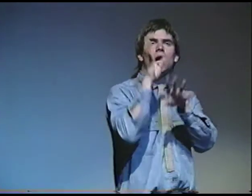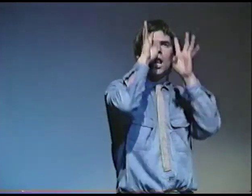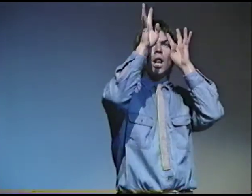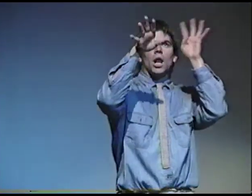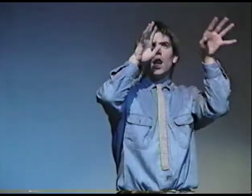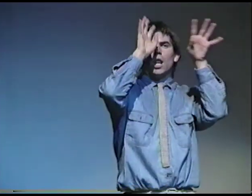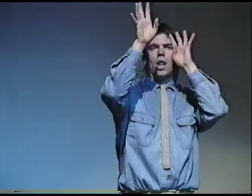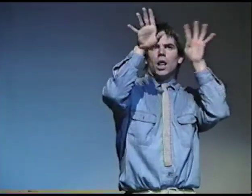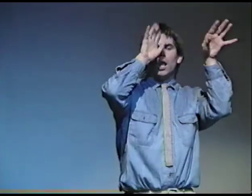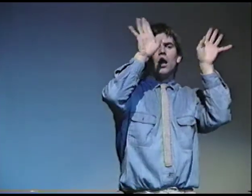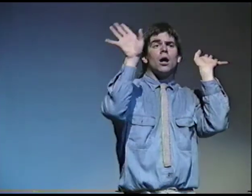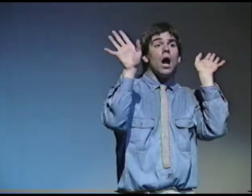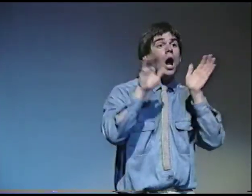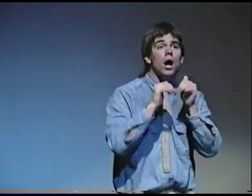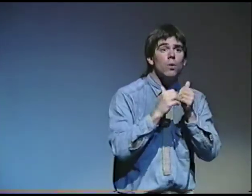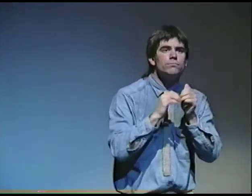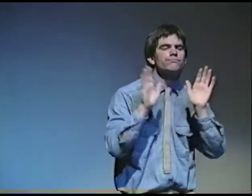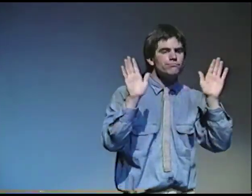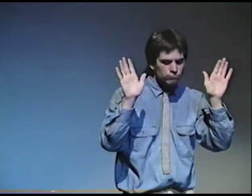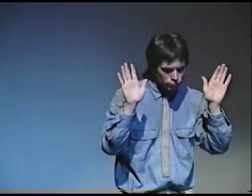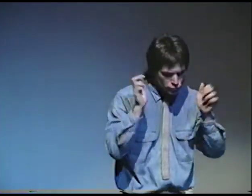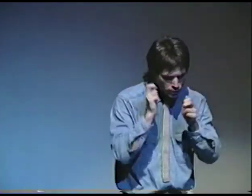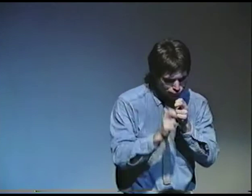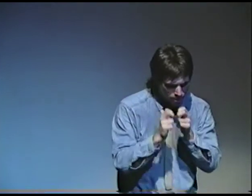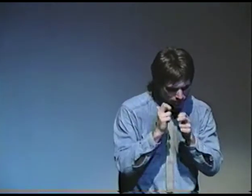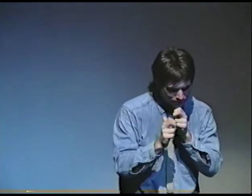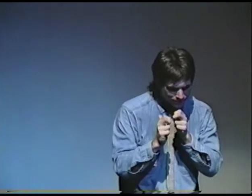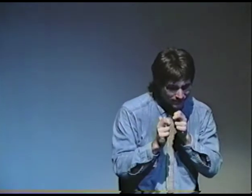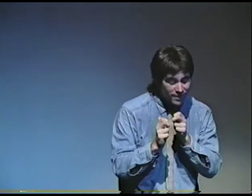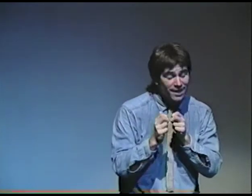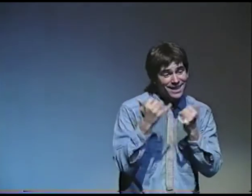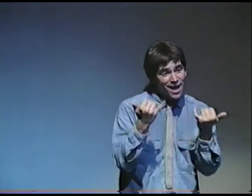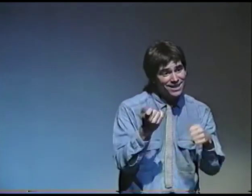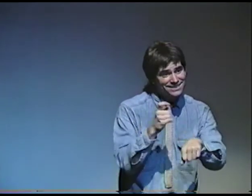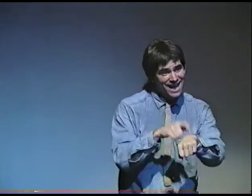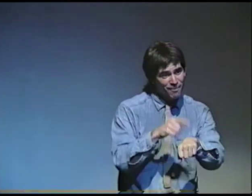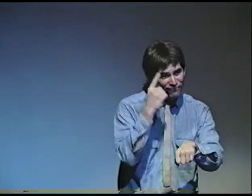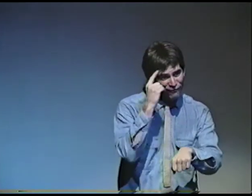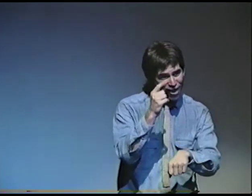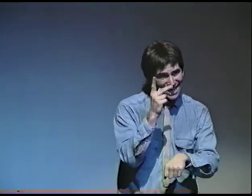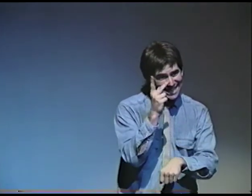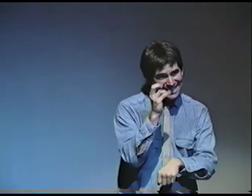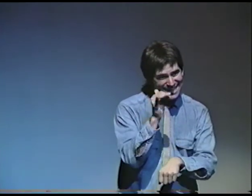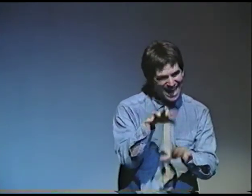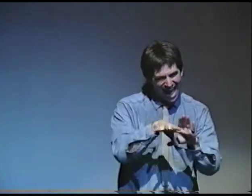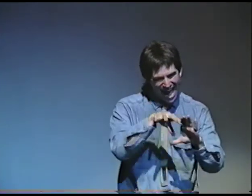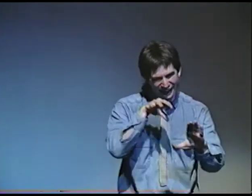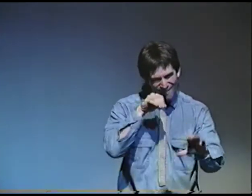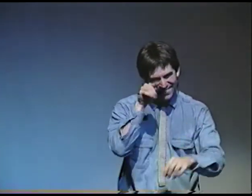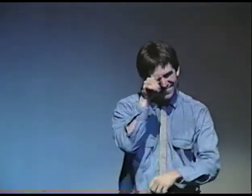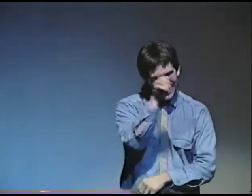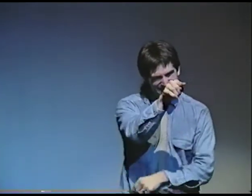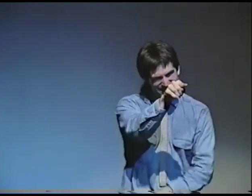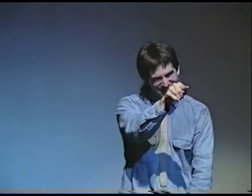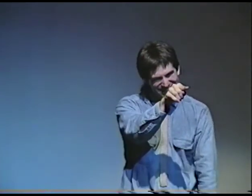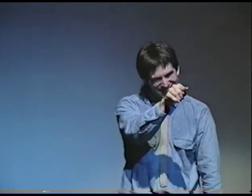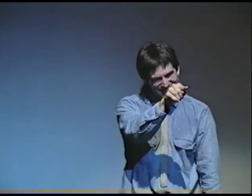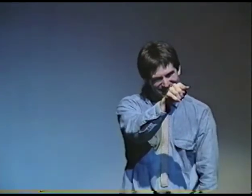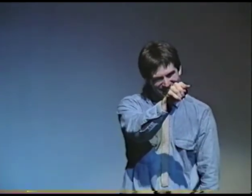And then we'll improve with it. And the way we're going to do, we do it, is it's now it's time for Kenny come out of the box.